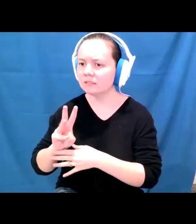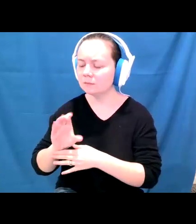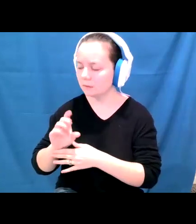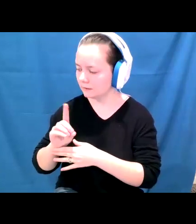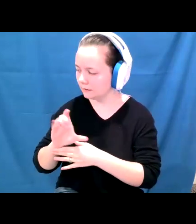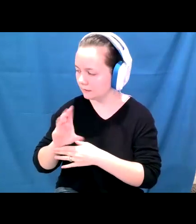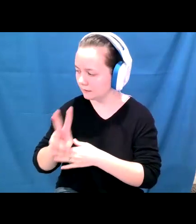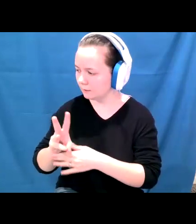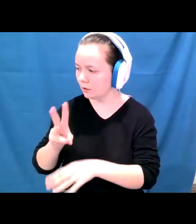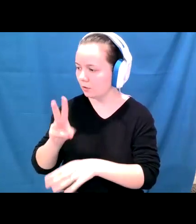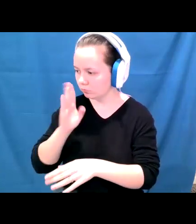and that help is needed.